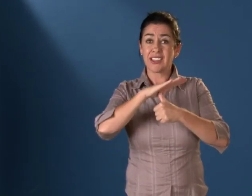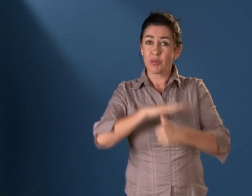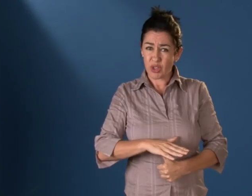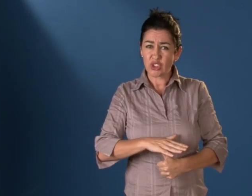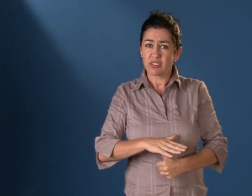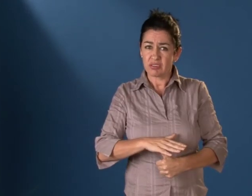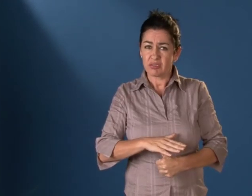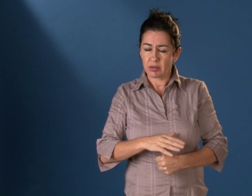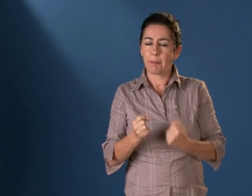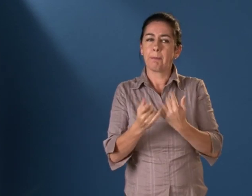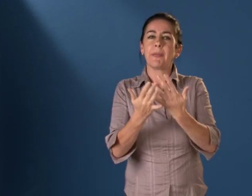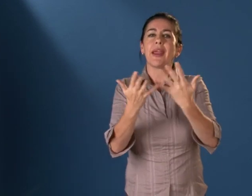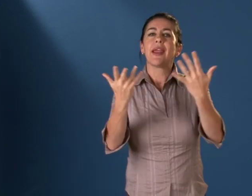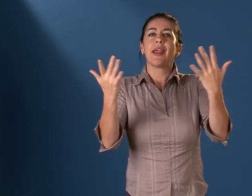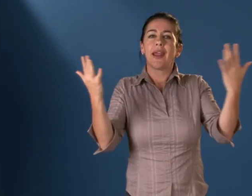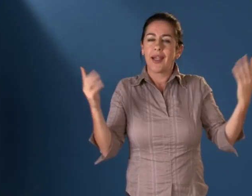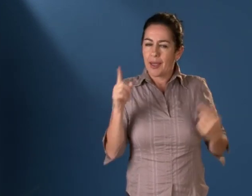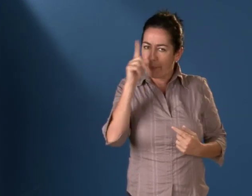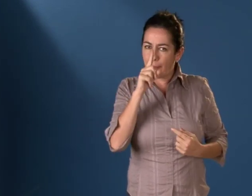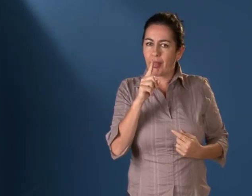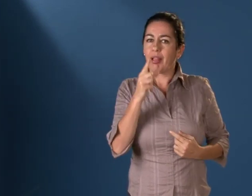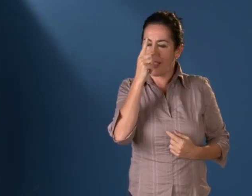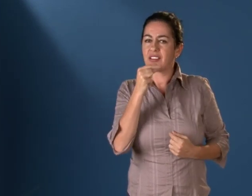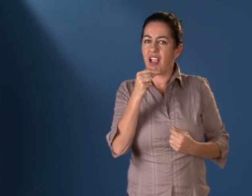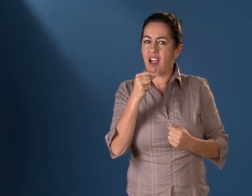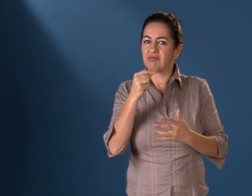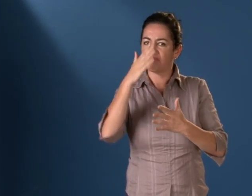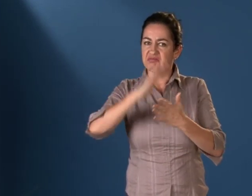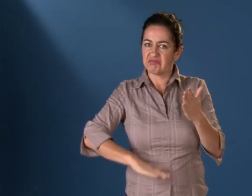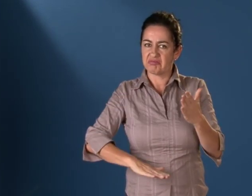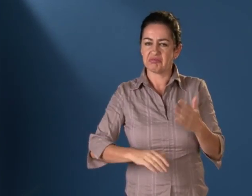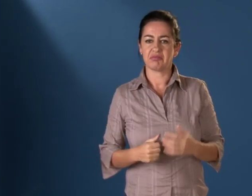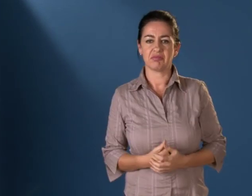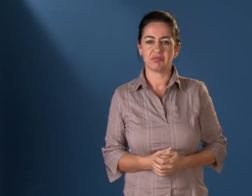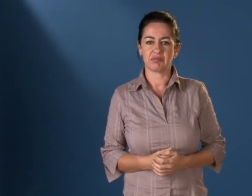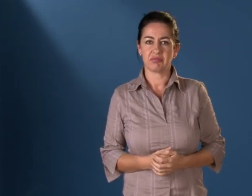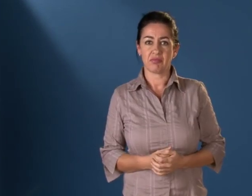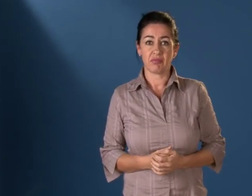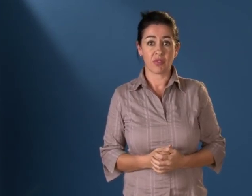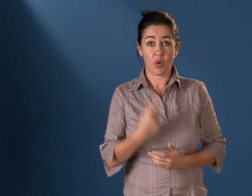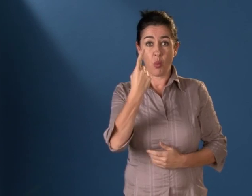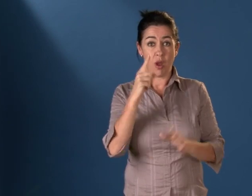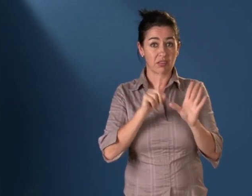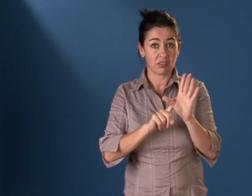to participate in activities they once enjoyed. Depression is very common. In Australia, around